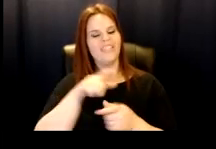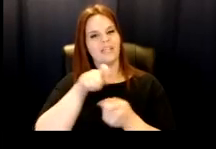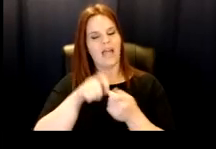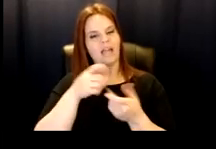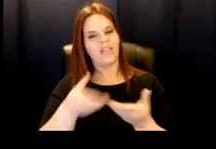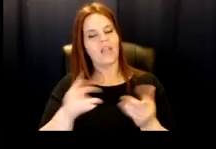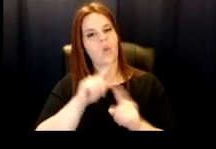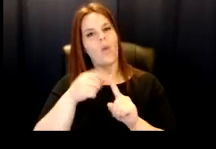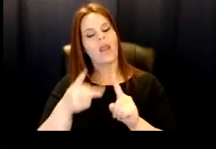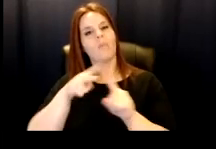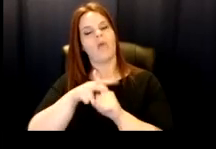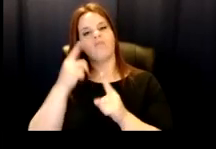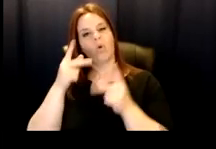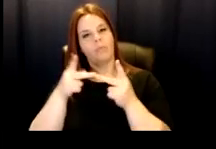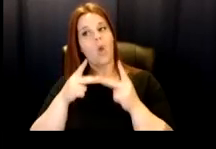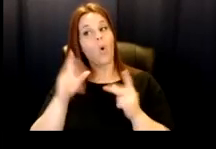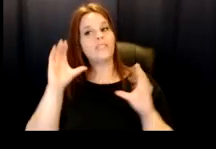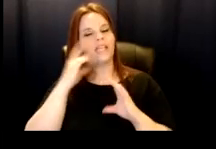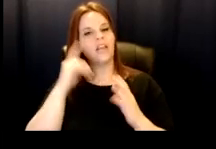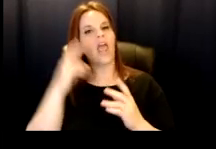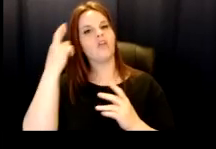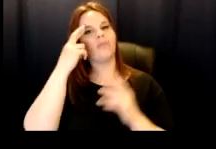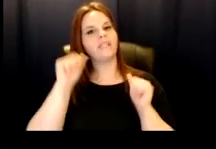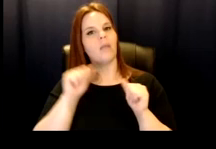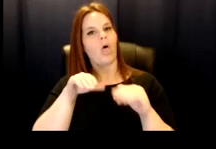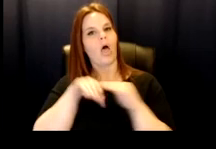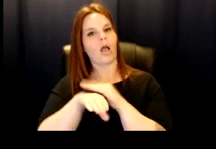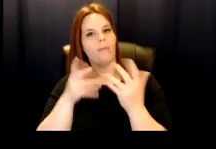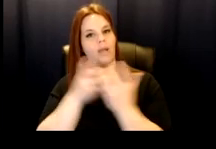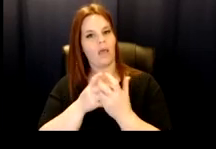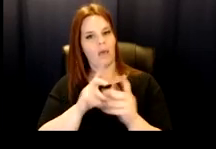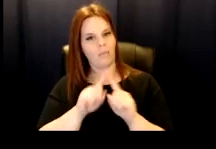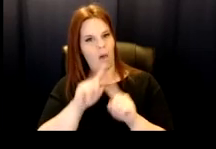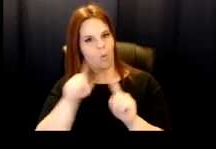or seeking reasonable accommodations. And yet, when the pandemic struck, we saw employers